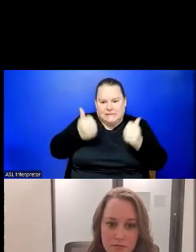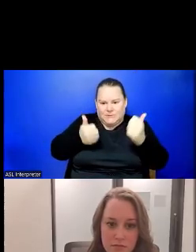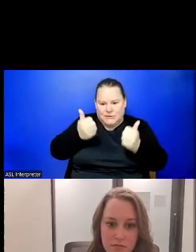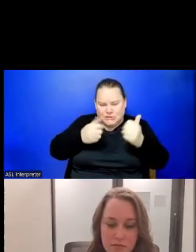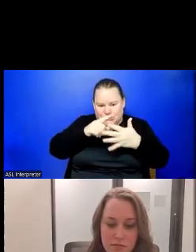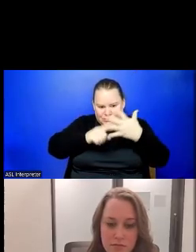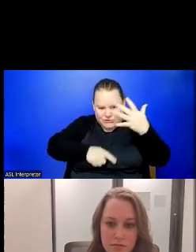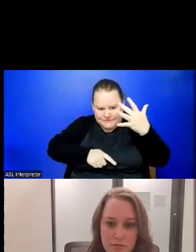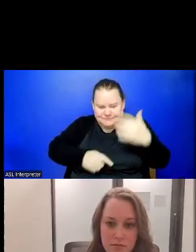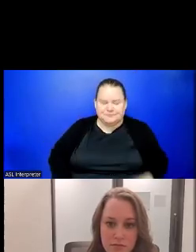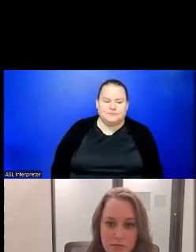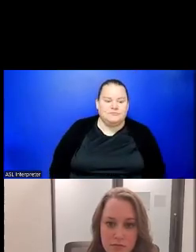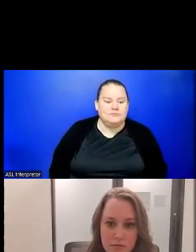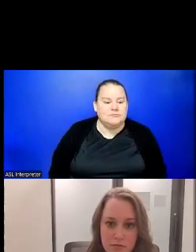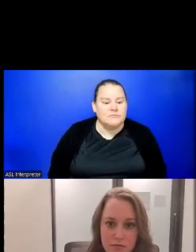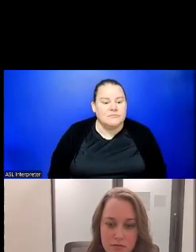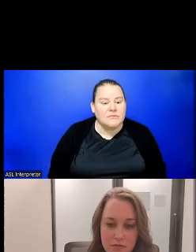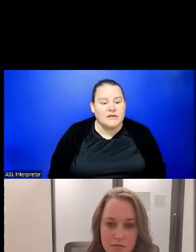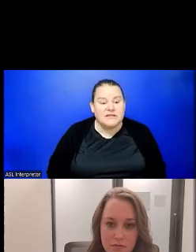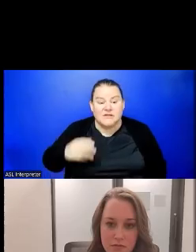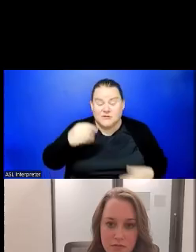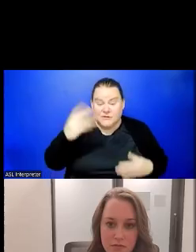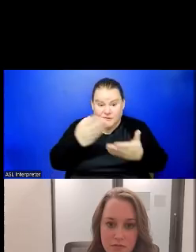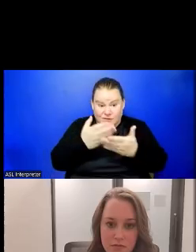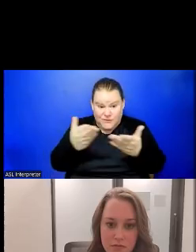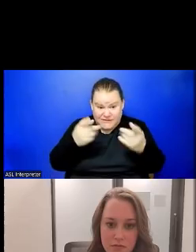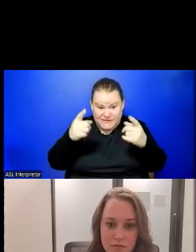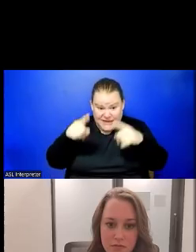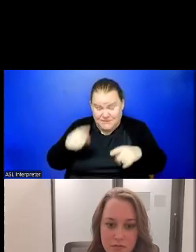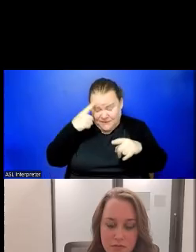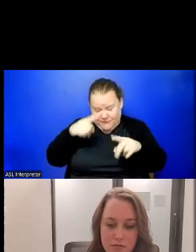So a couple of things happen for the evaluation. There's an